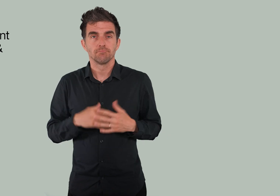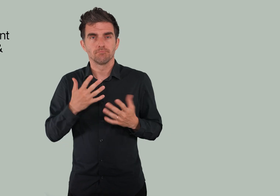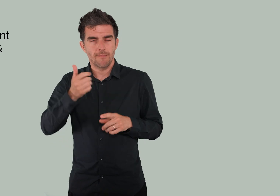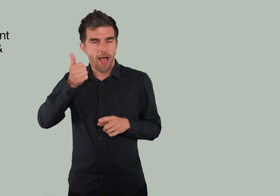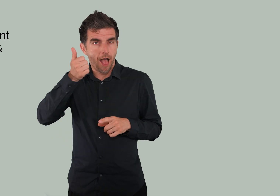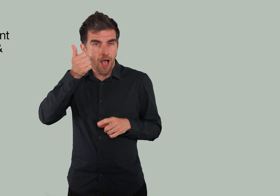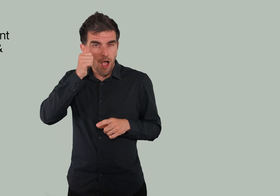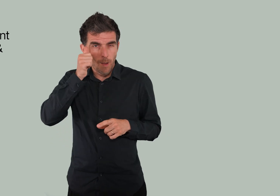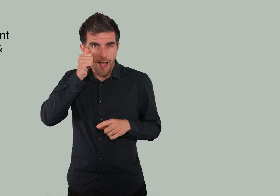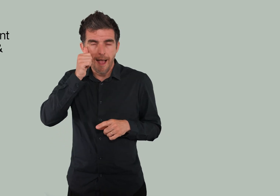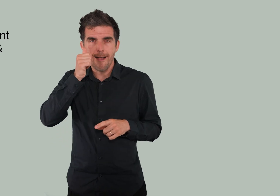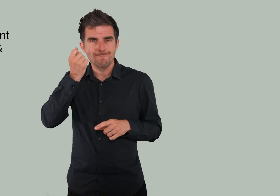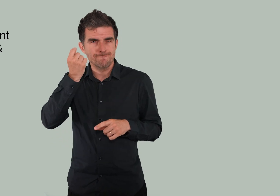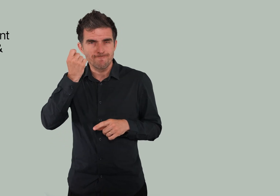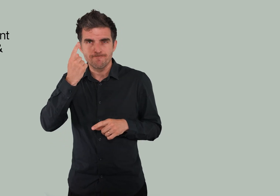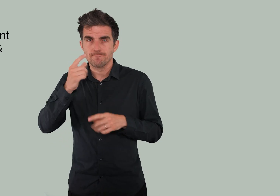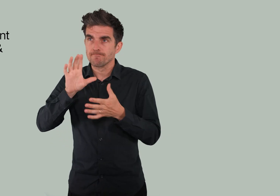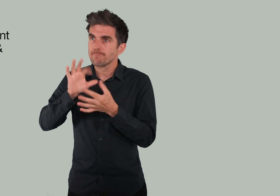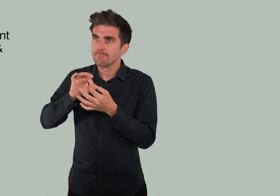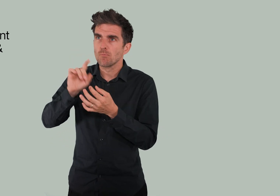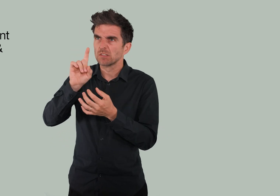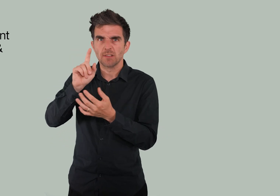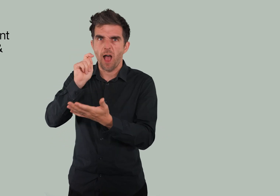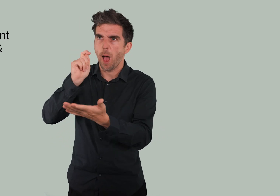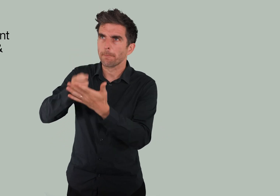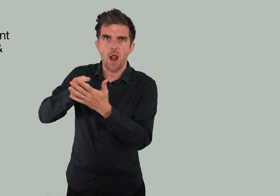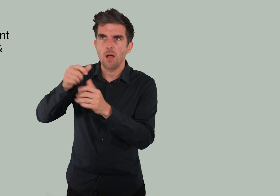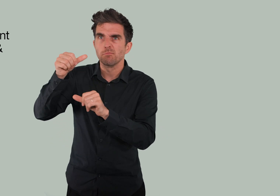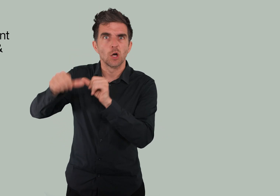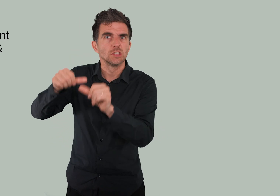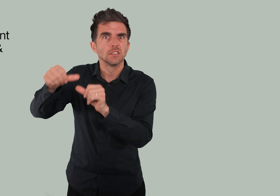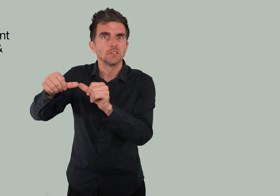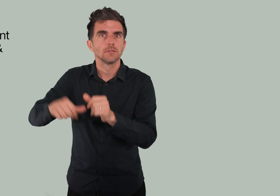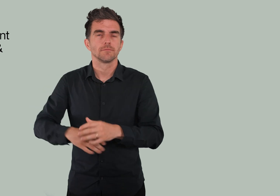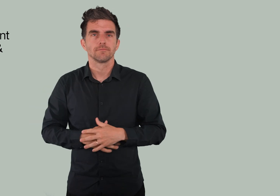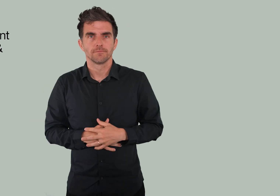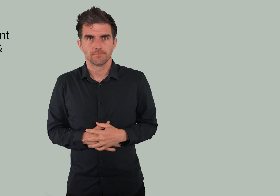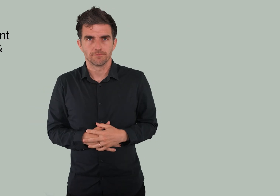Awareness and understanding of the appeals process